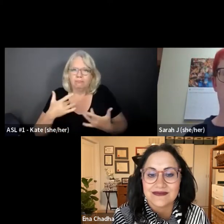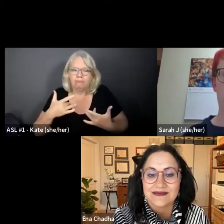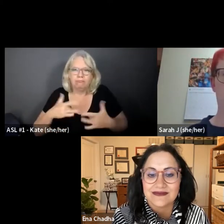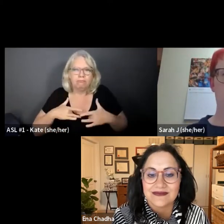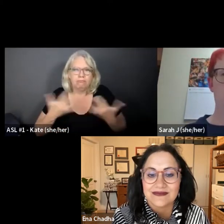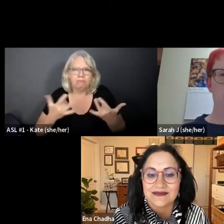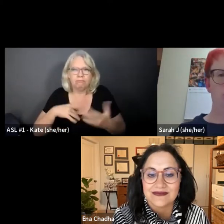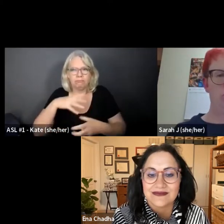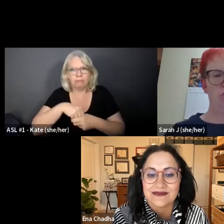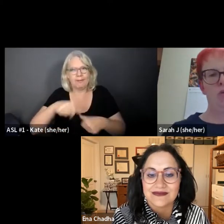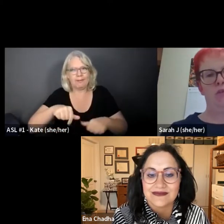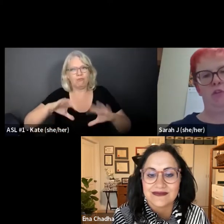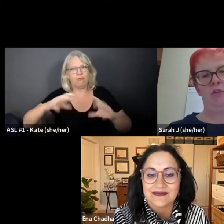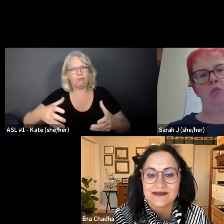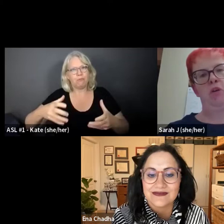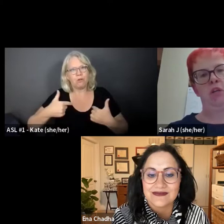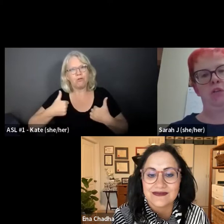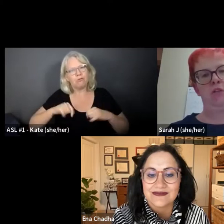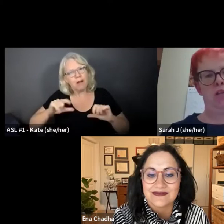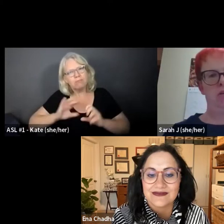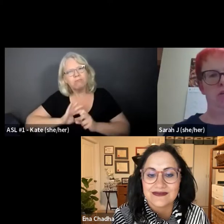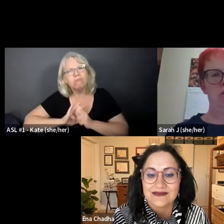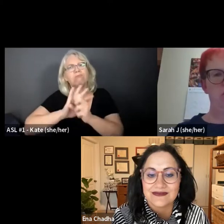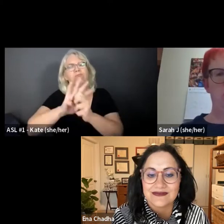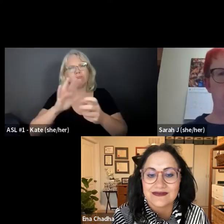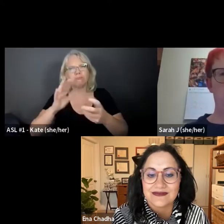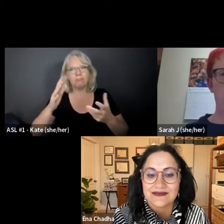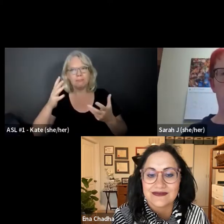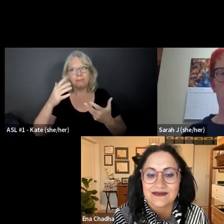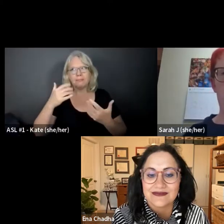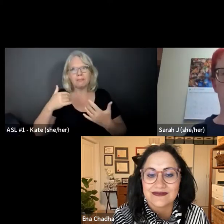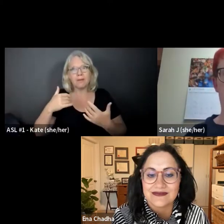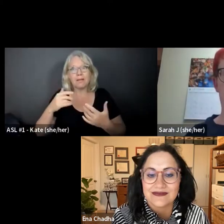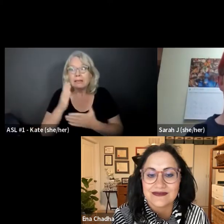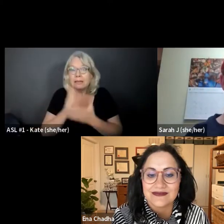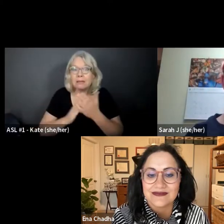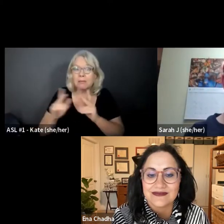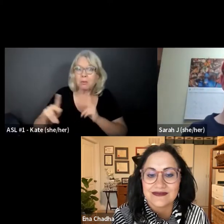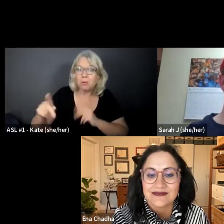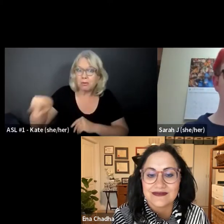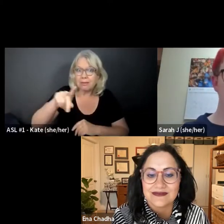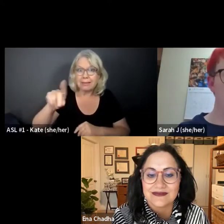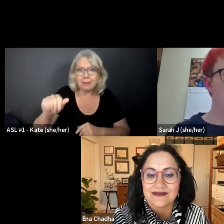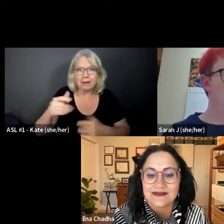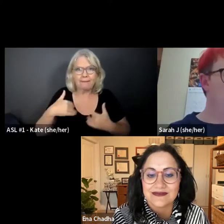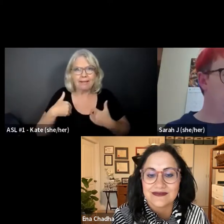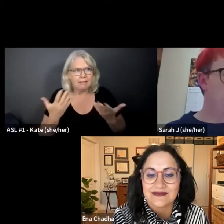FOR THOSE WHO HAVE DISABILITIES THAT MAY NOT FEEL THEY HAVE A VOICE.